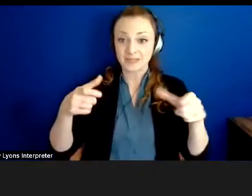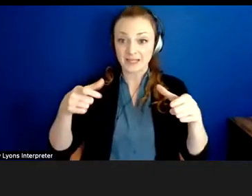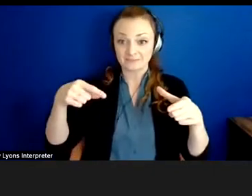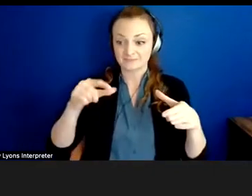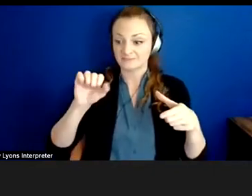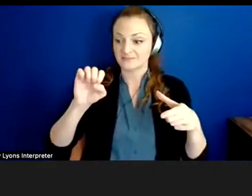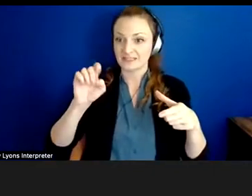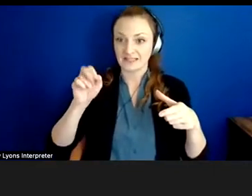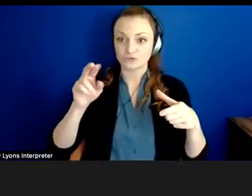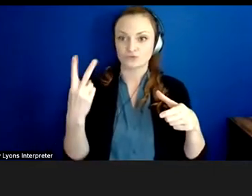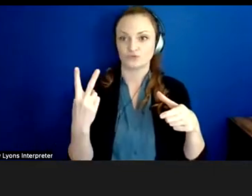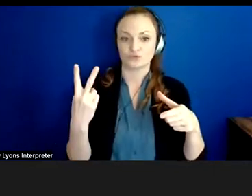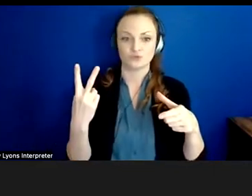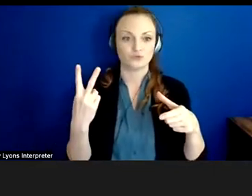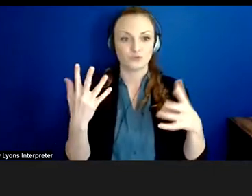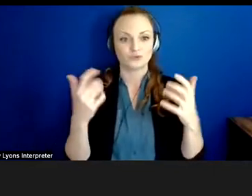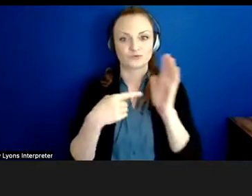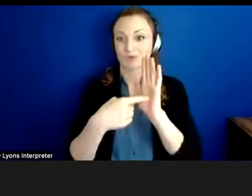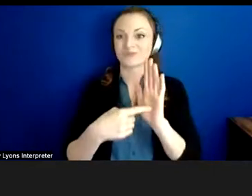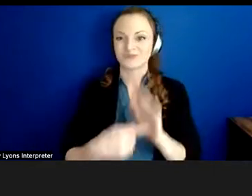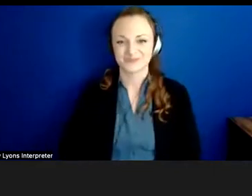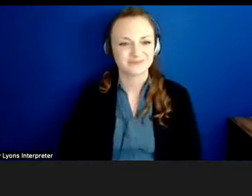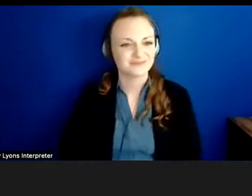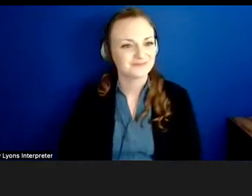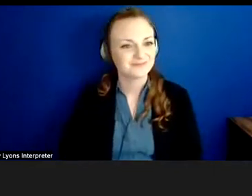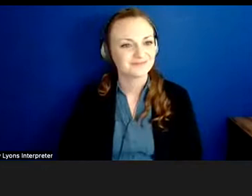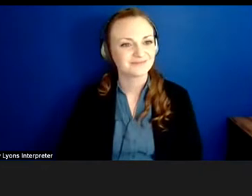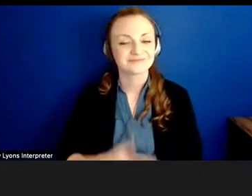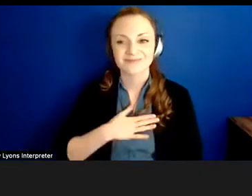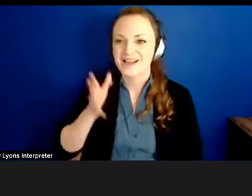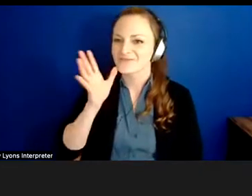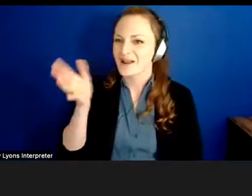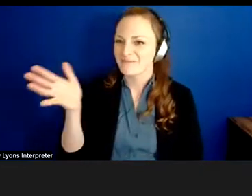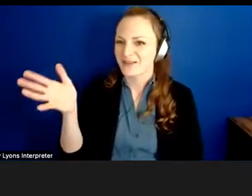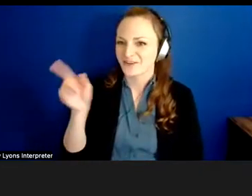in front of me that I like to show you. 19:13:47 This one was my grandma's and this